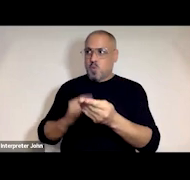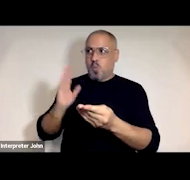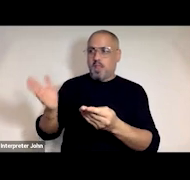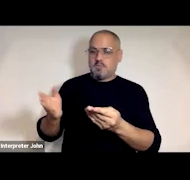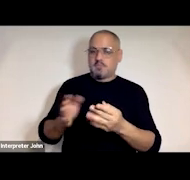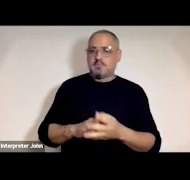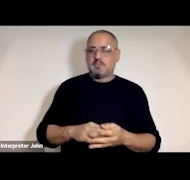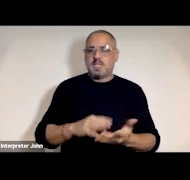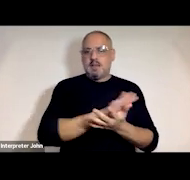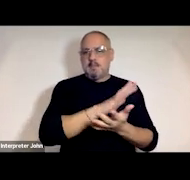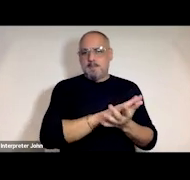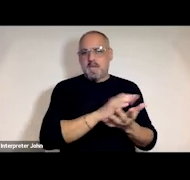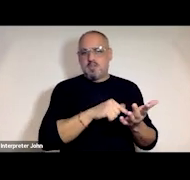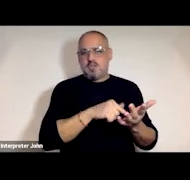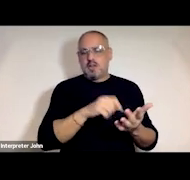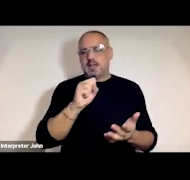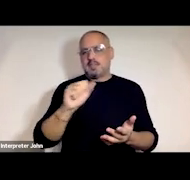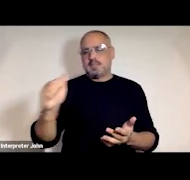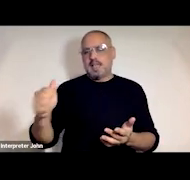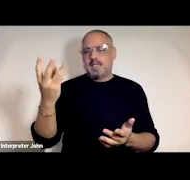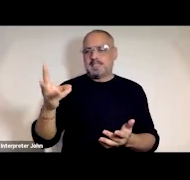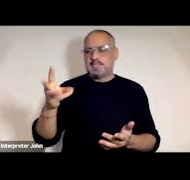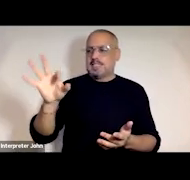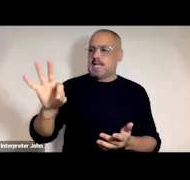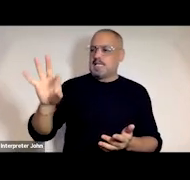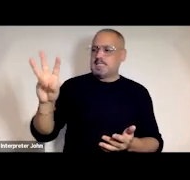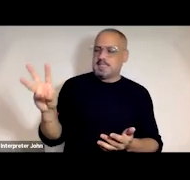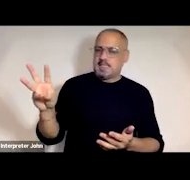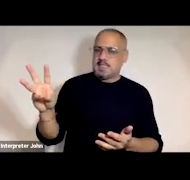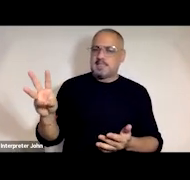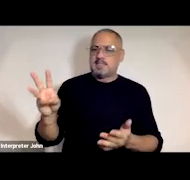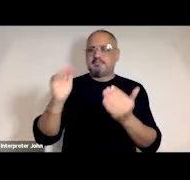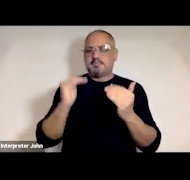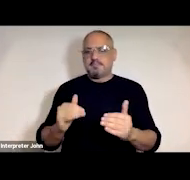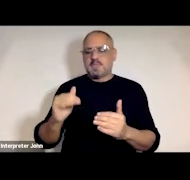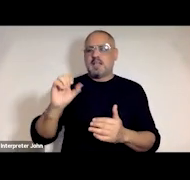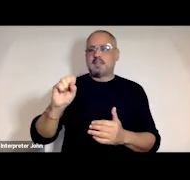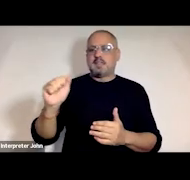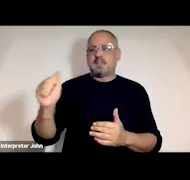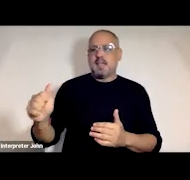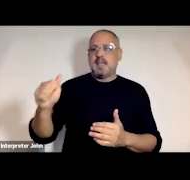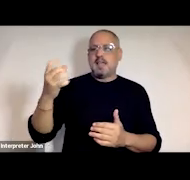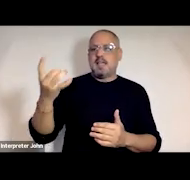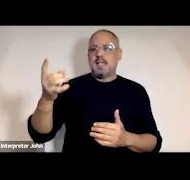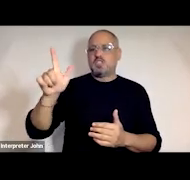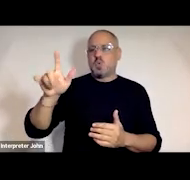A paper copy of the SSA-1696, a copy of the SSA-827,